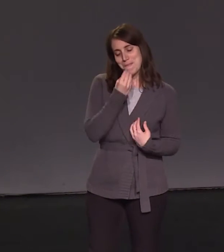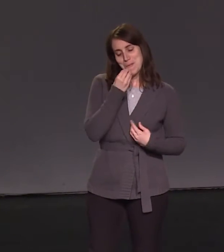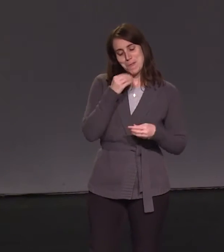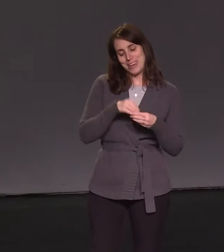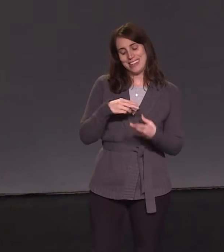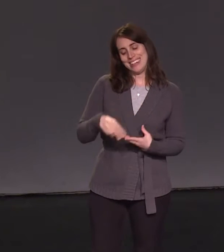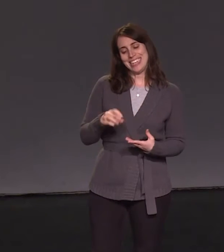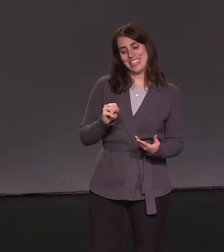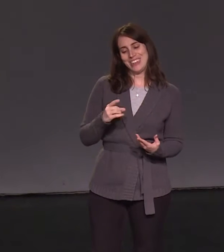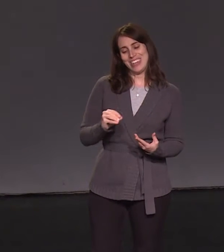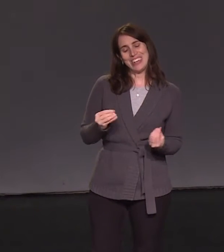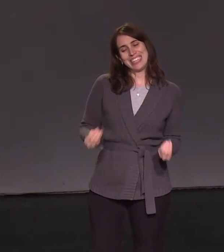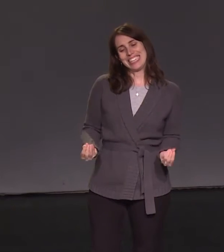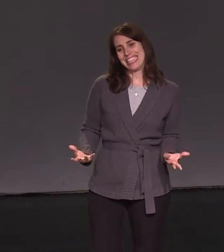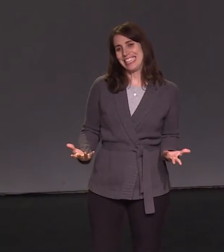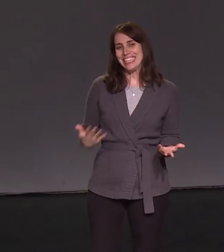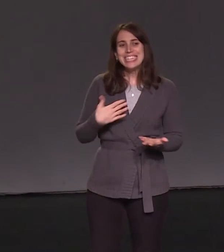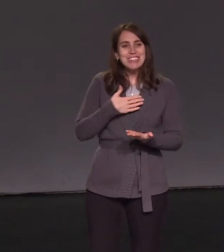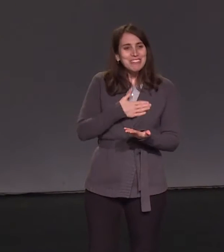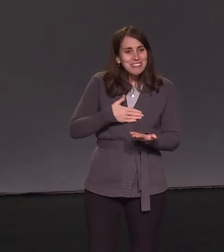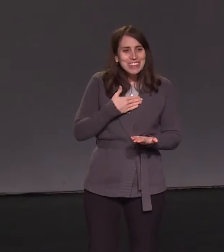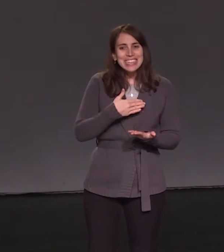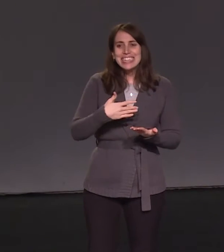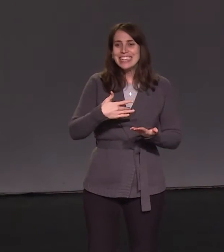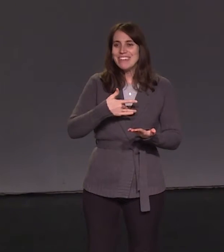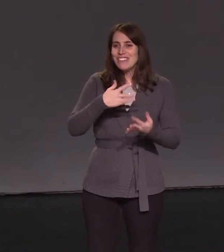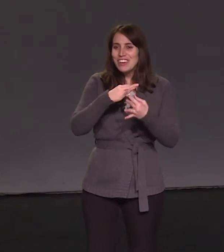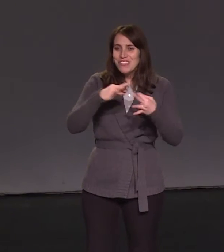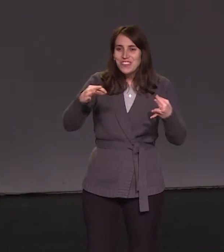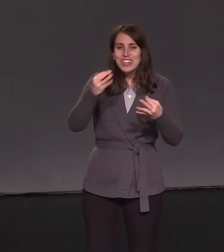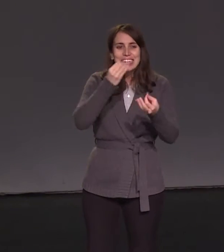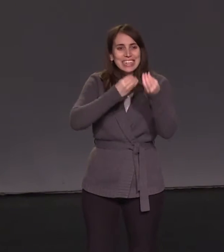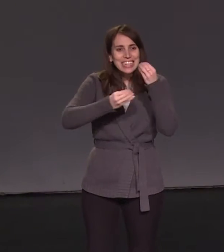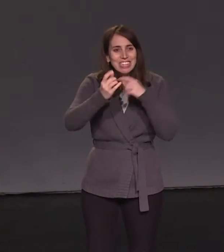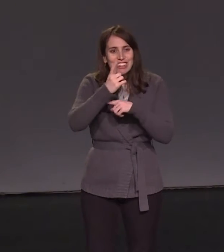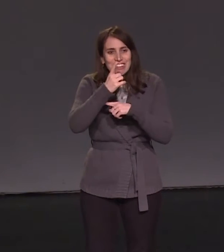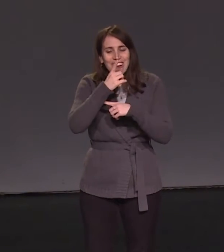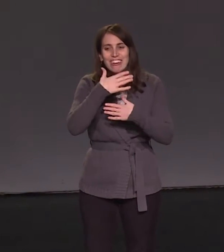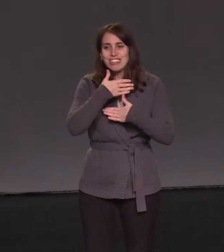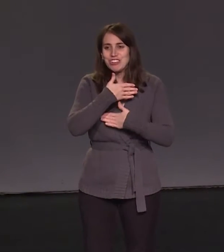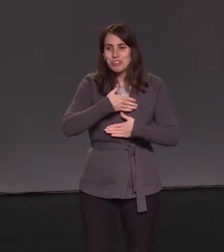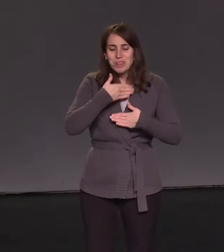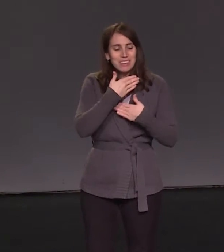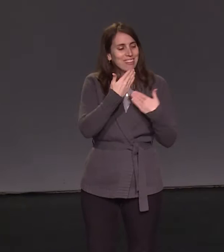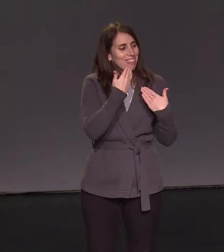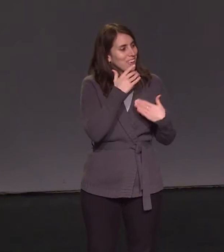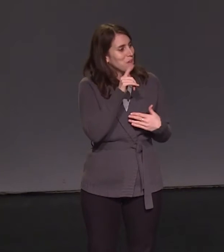so please feel free to eat your lunch and enjoy it. Thank you Lane and welcome to all of you.